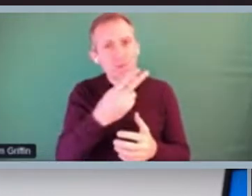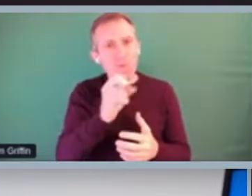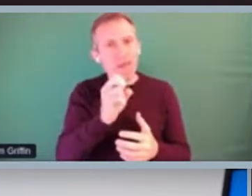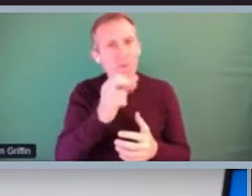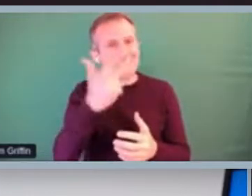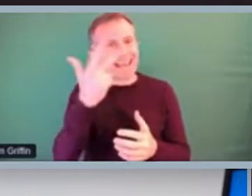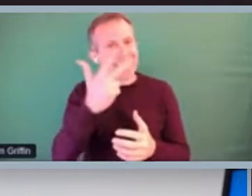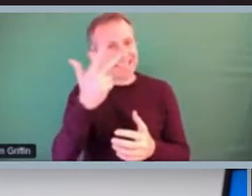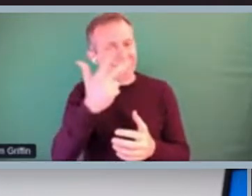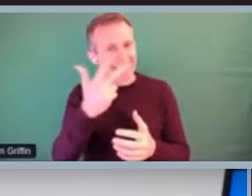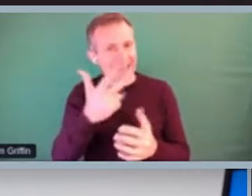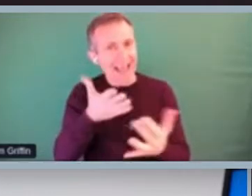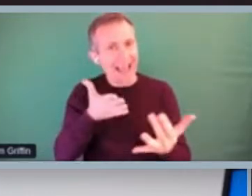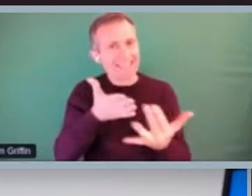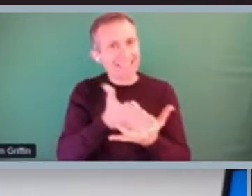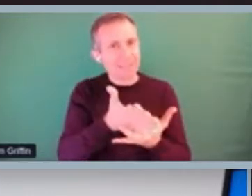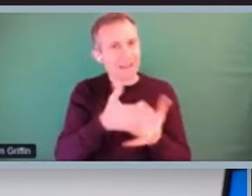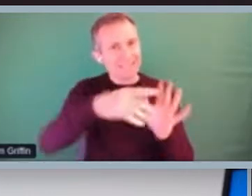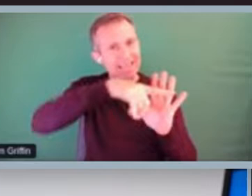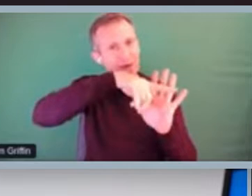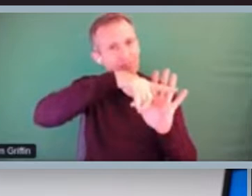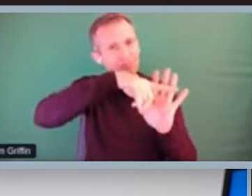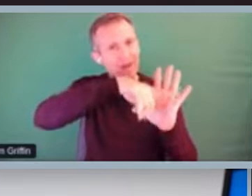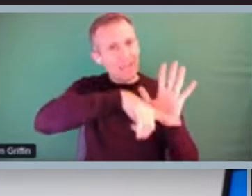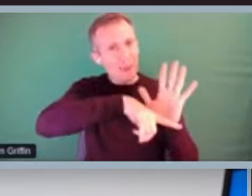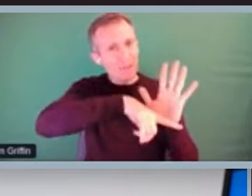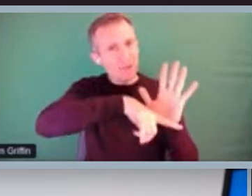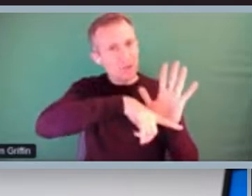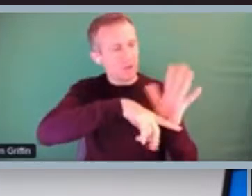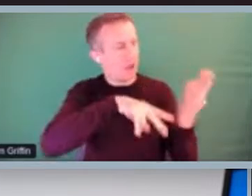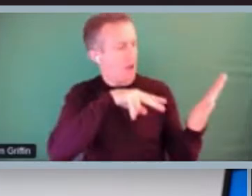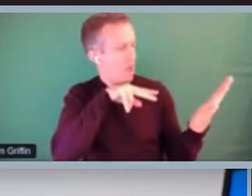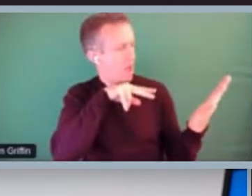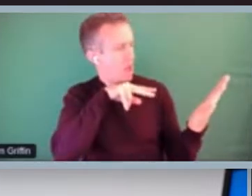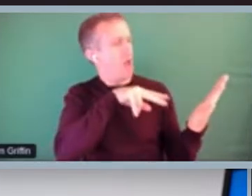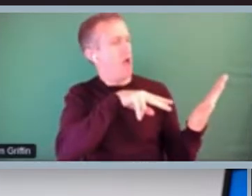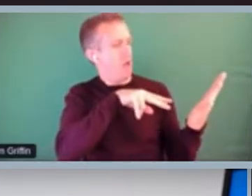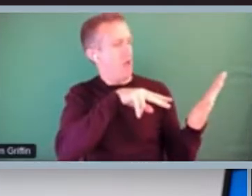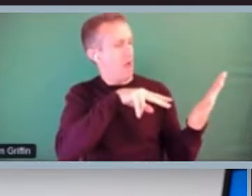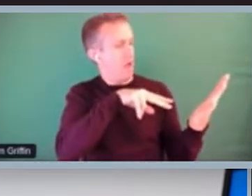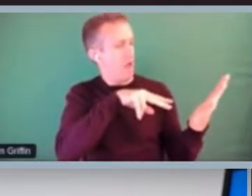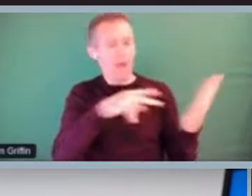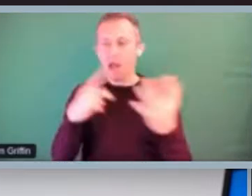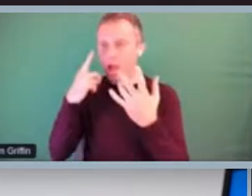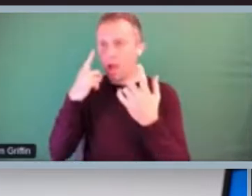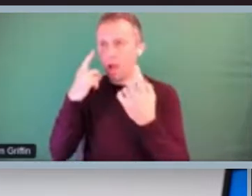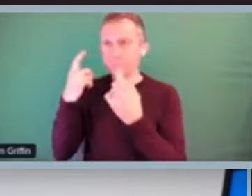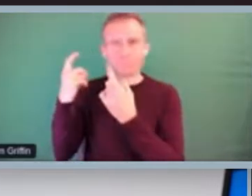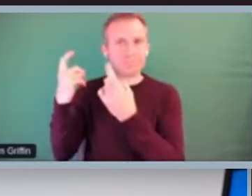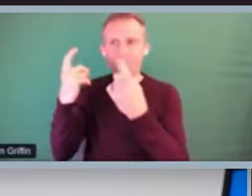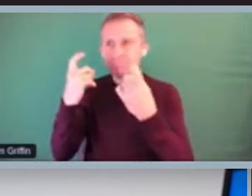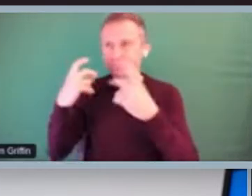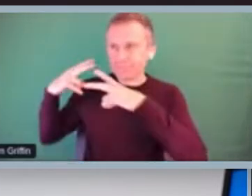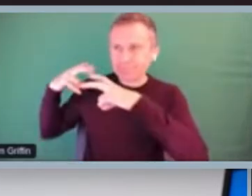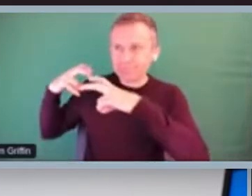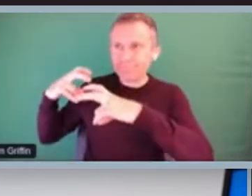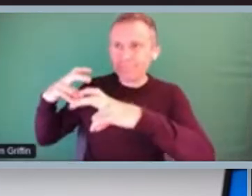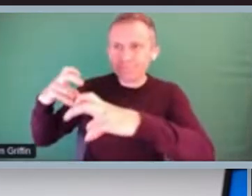been learning about accessibility, finding opportunities to put it into practice and looking for ways to share what I learn with others.